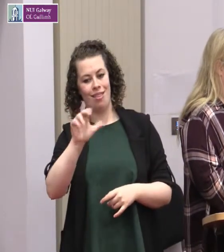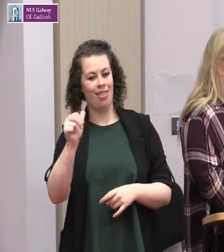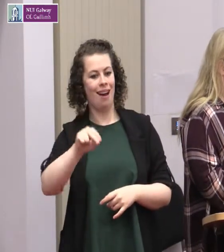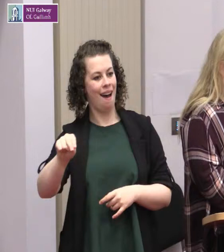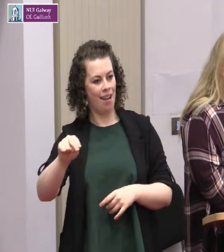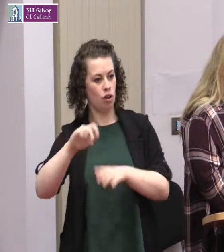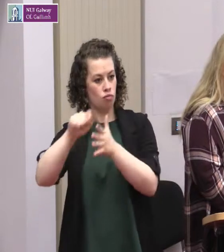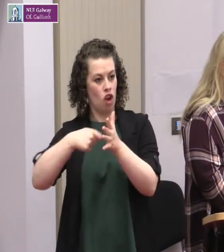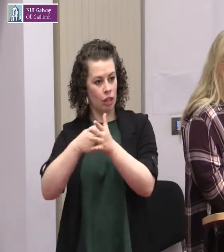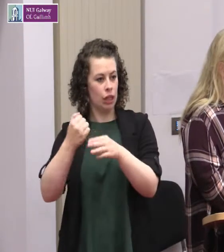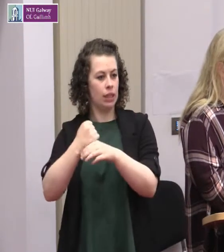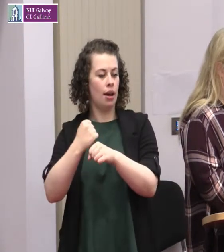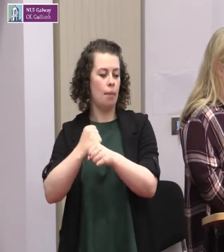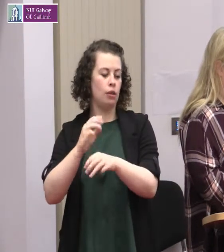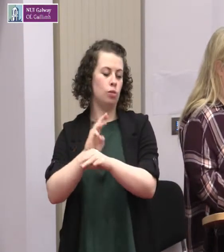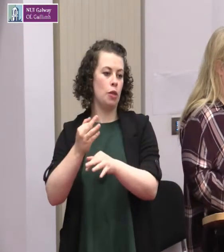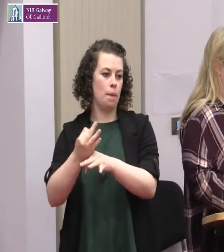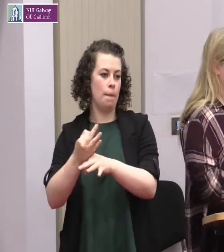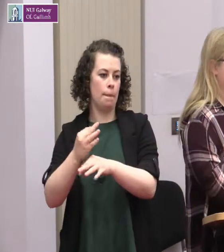I will read out a couple of them.